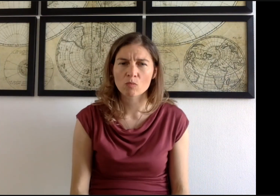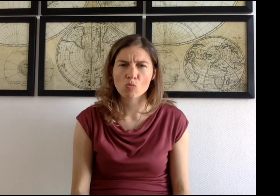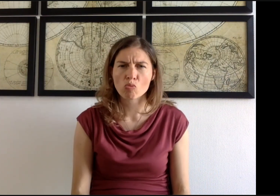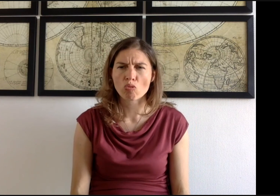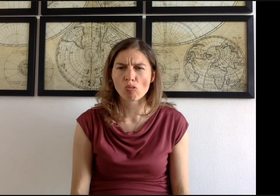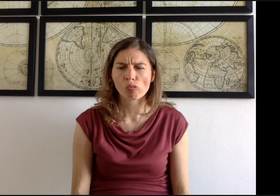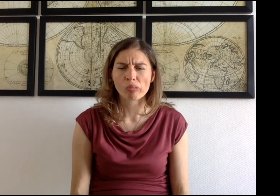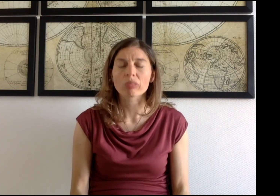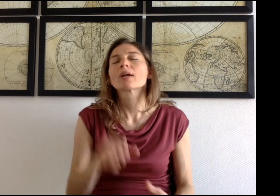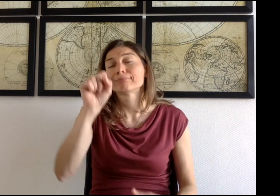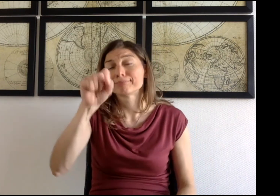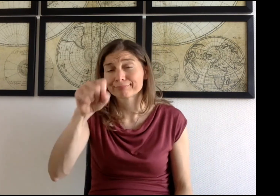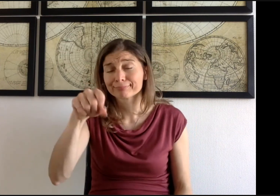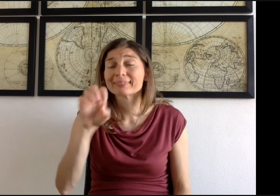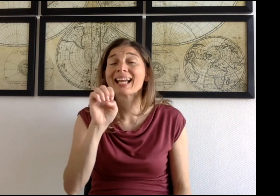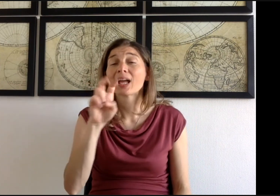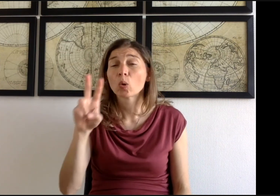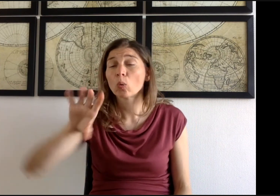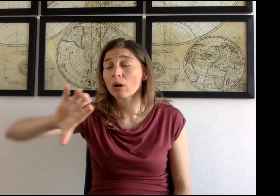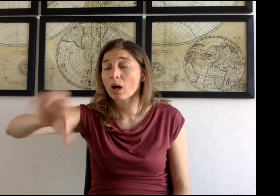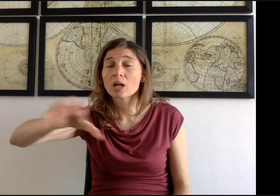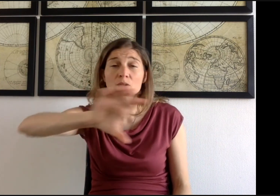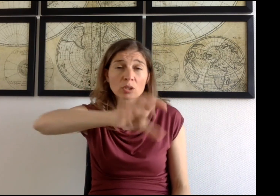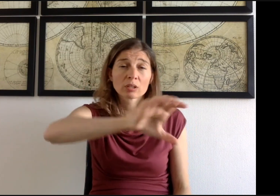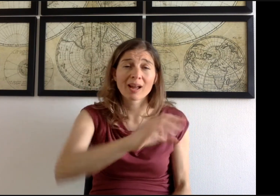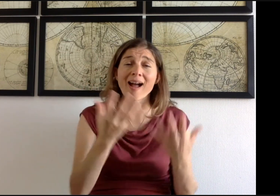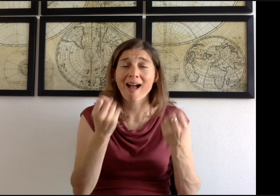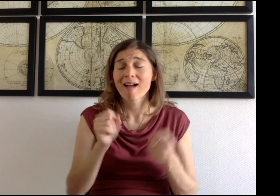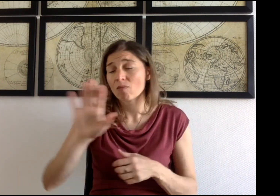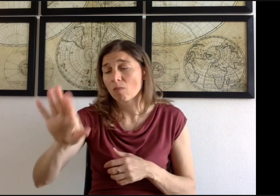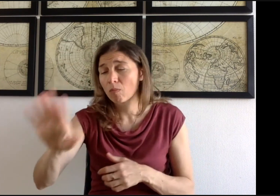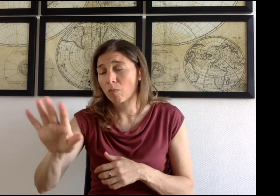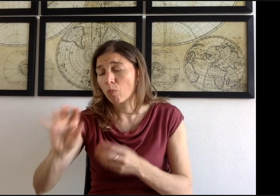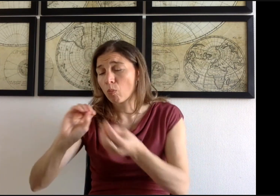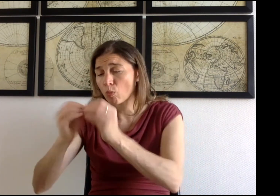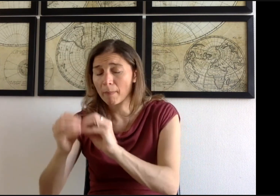they have their own problems and their own specificities.